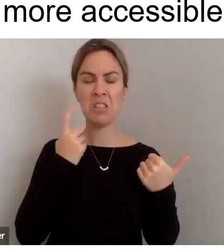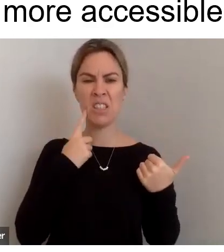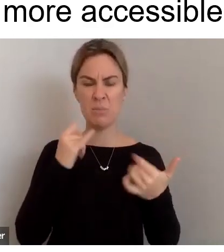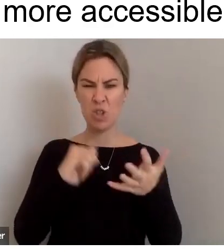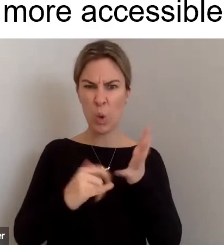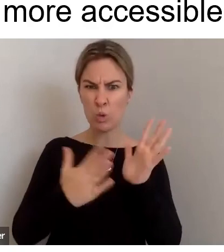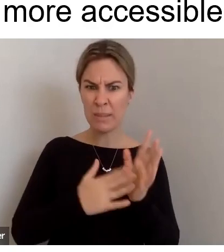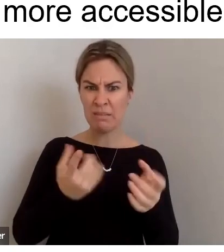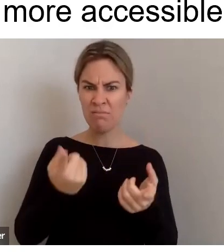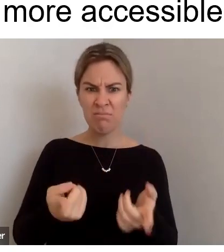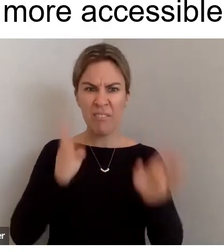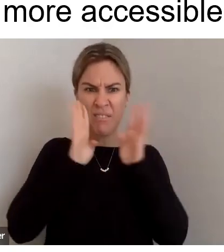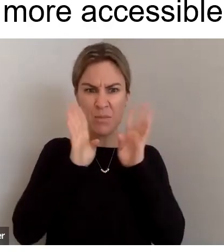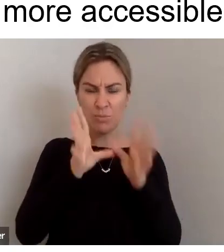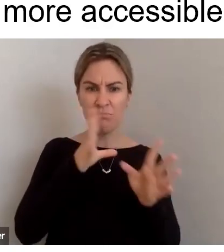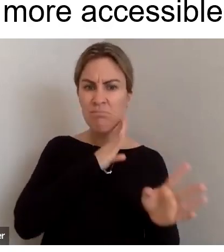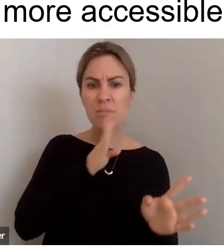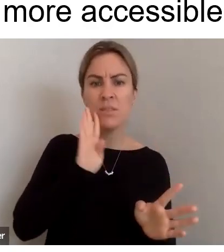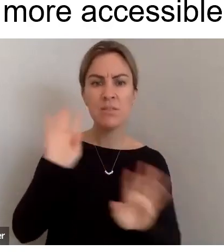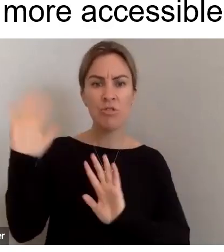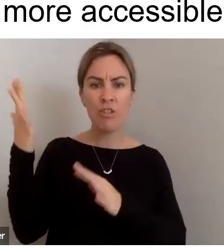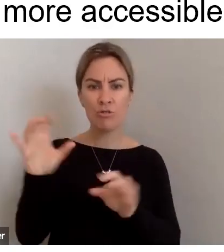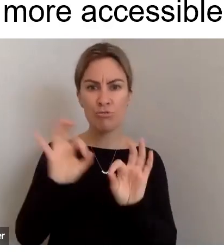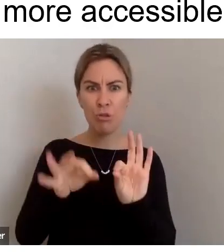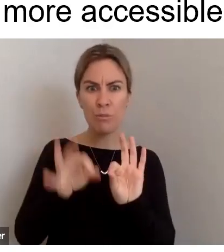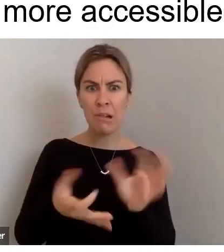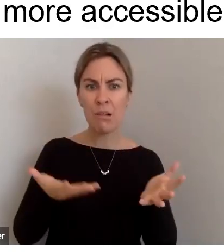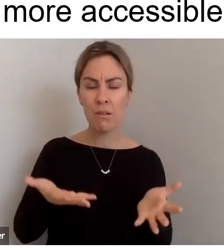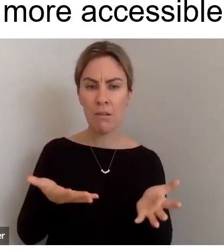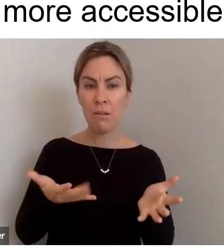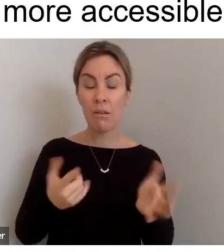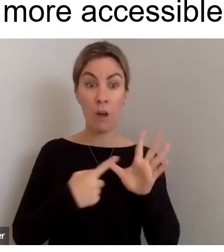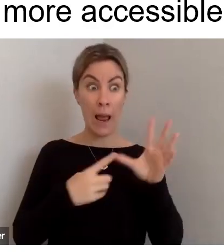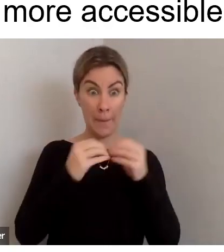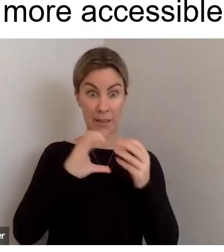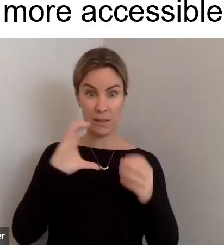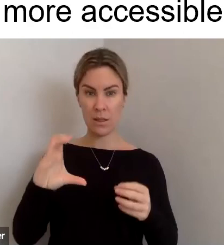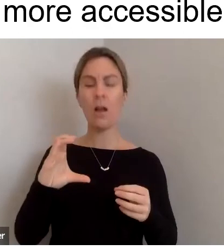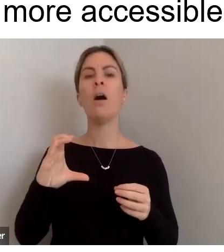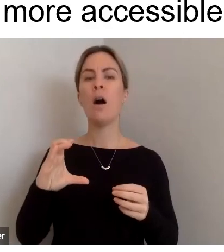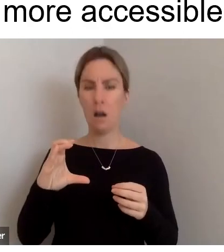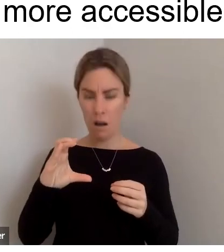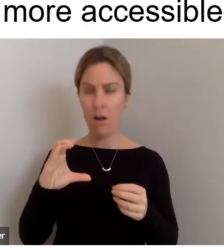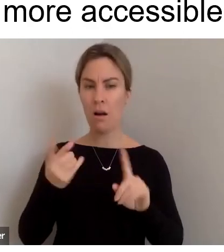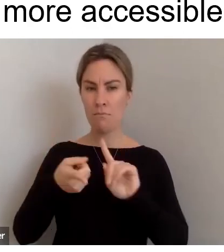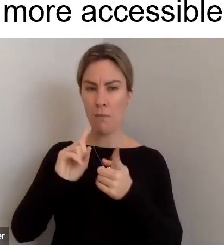So the ABC switched stuff around and took the complaints, some nice,